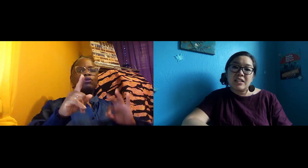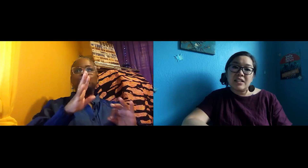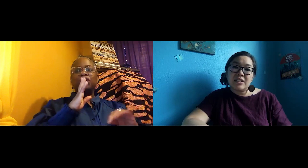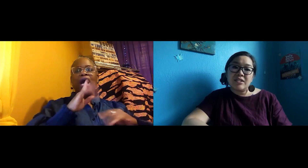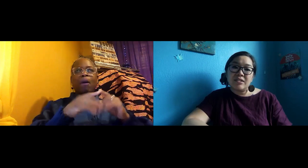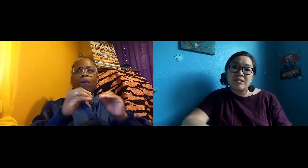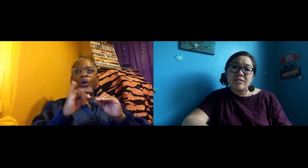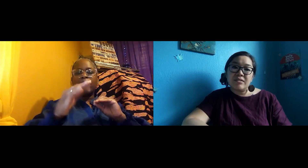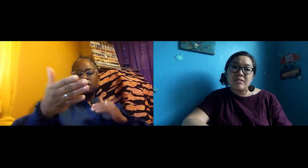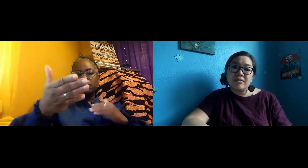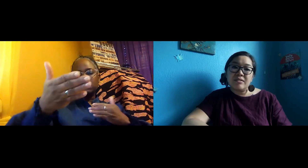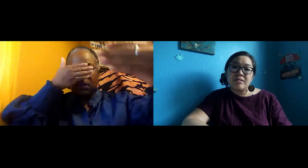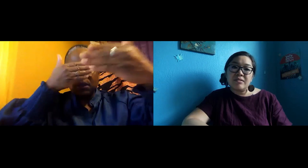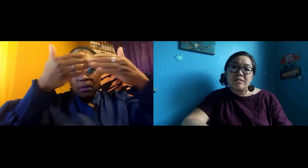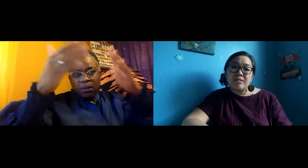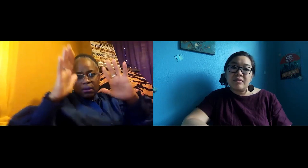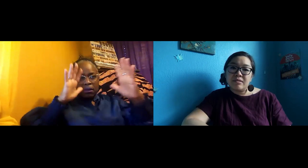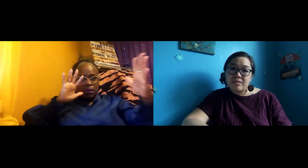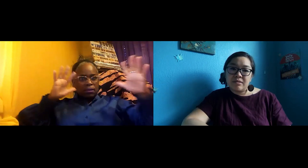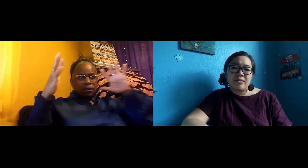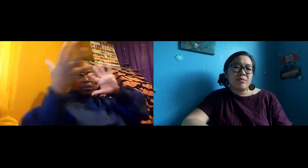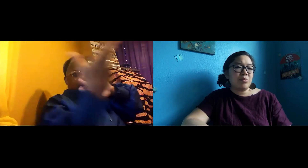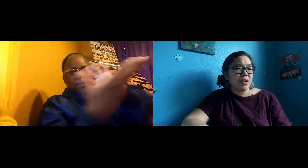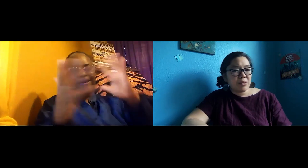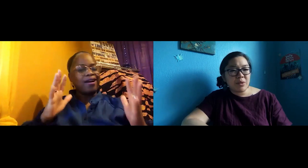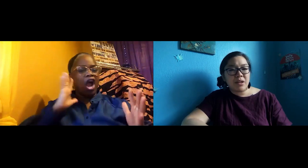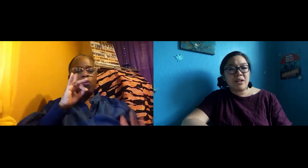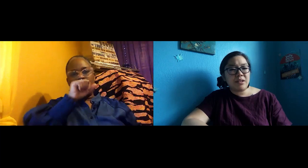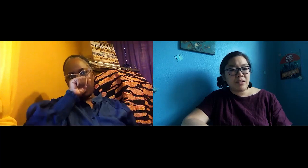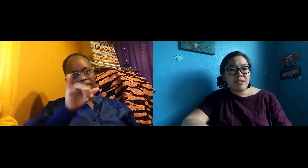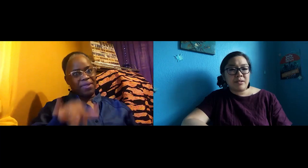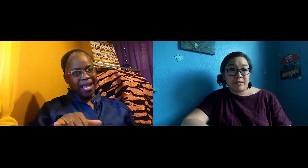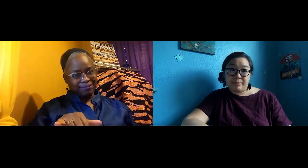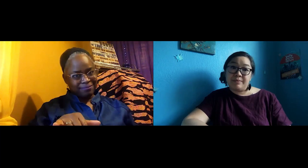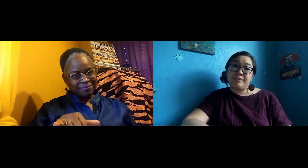however if you're speaking about a DVD of the show that contains all the theatrical angles,